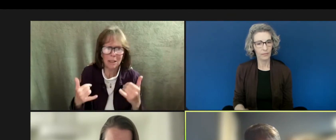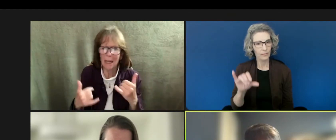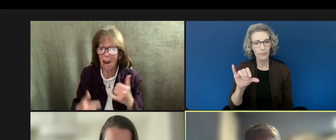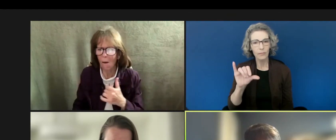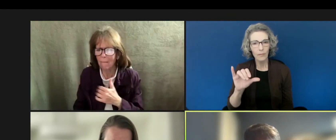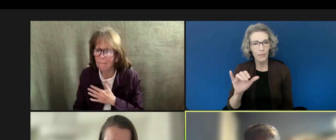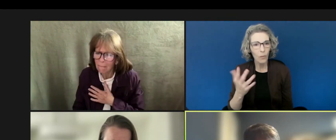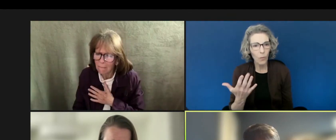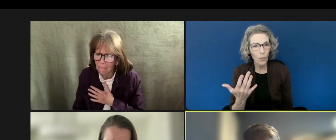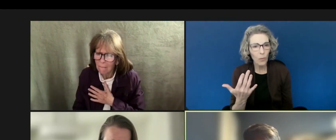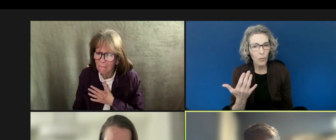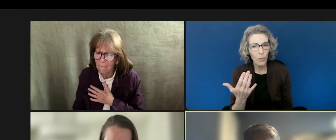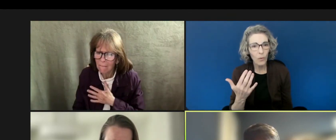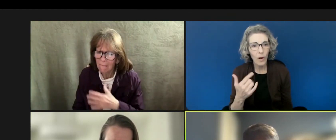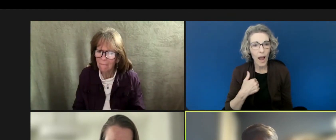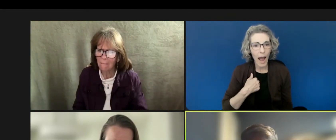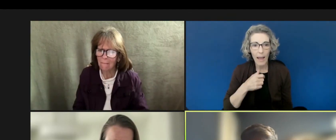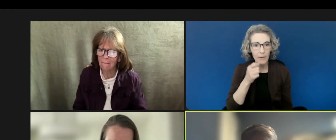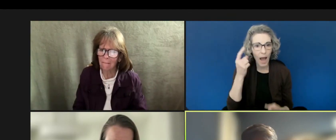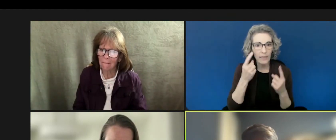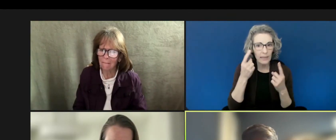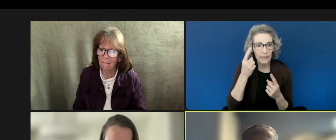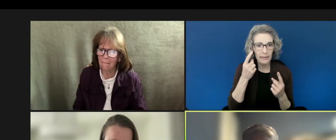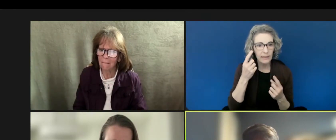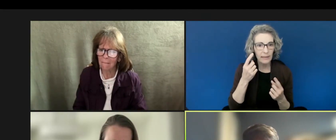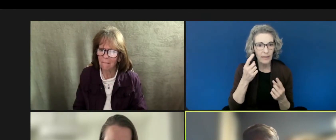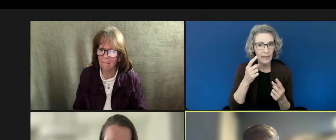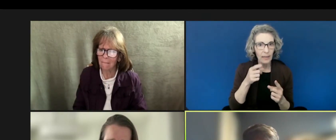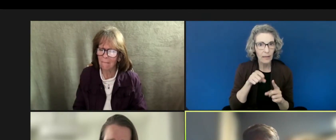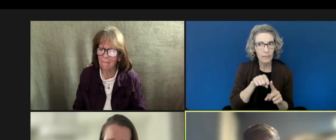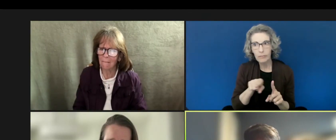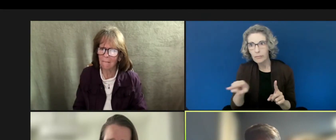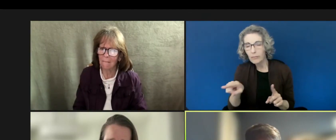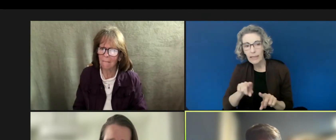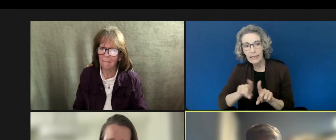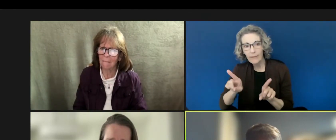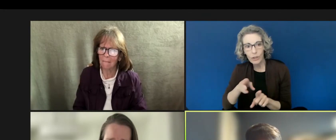I'm not considering a different direction, I have some pain and